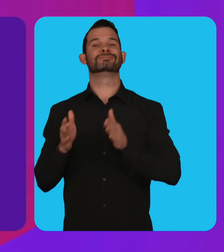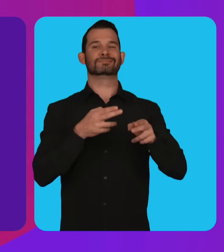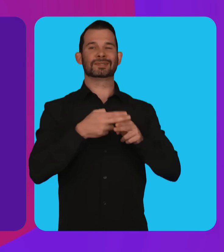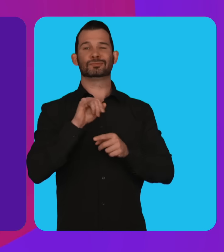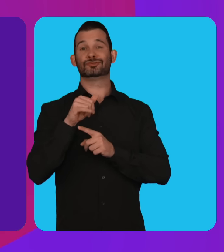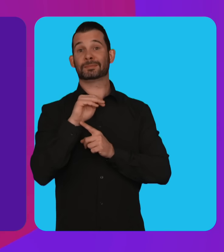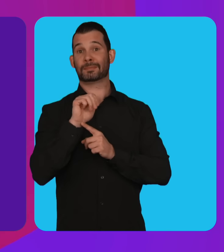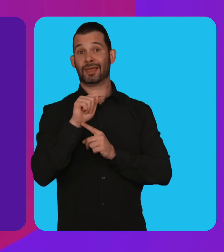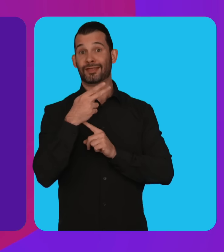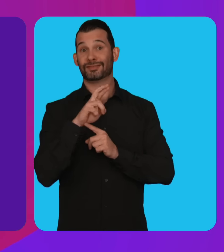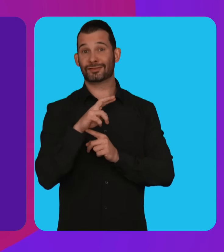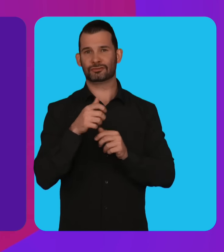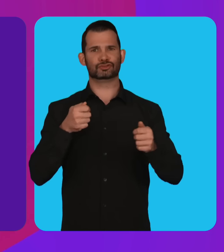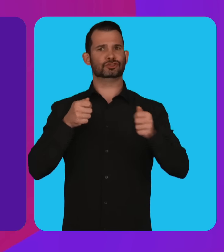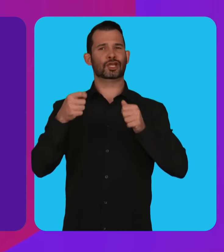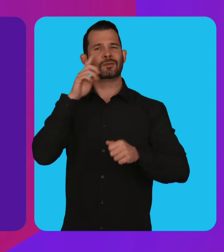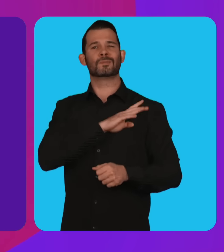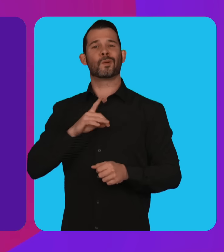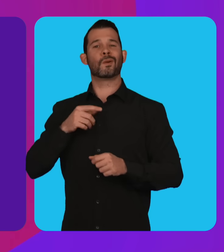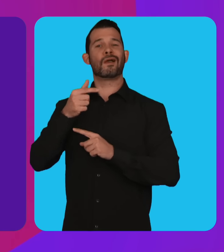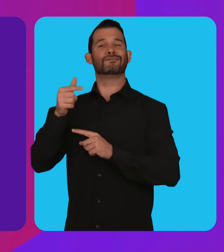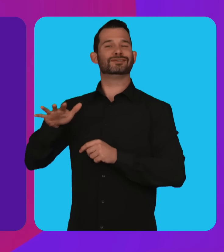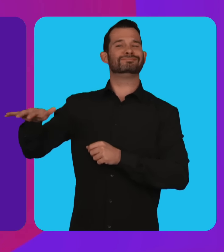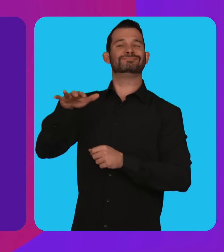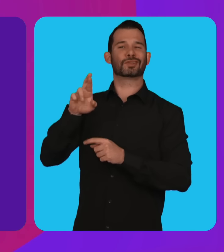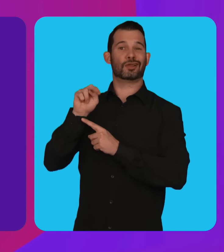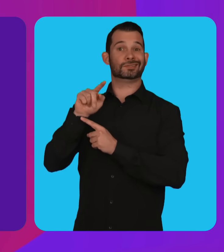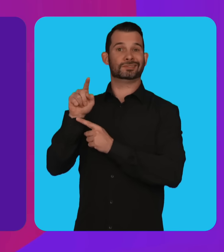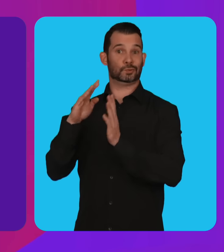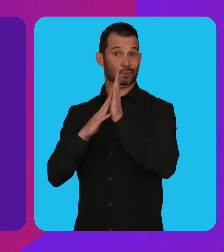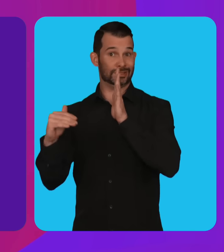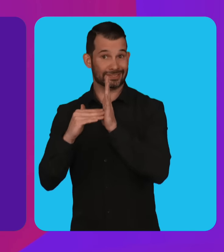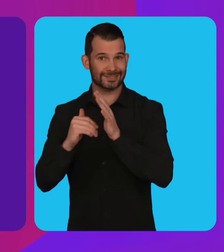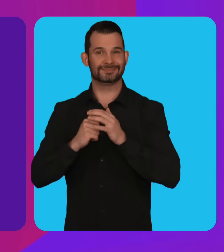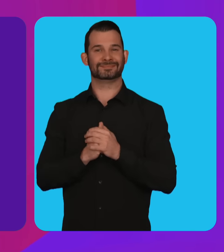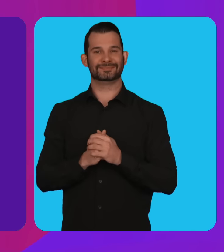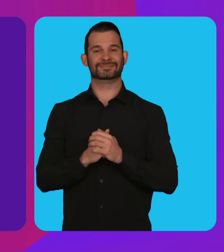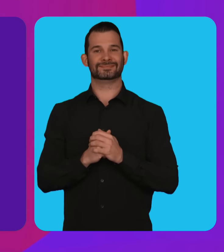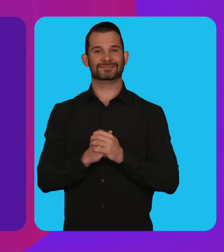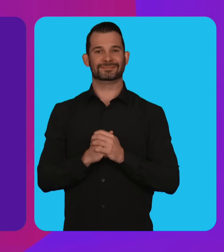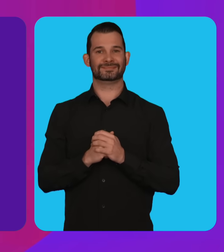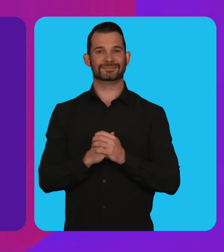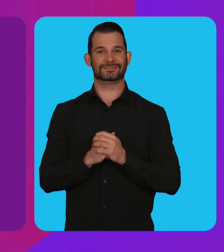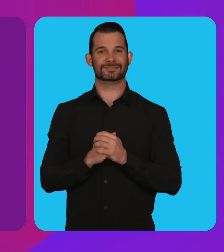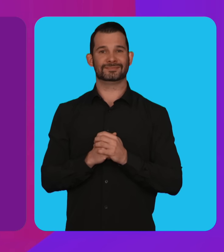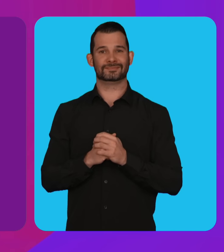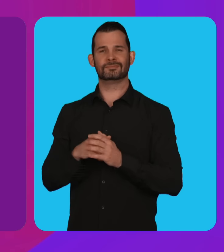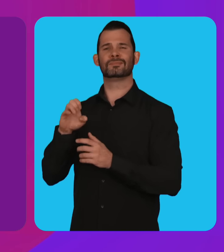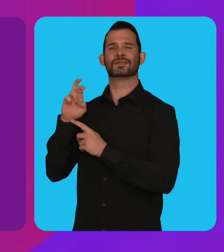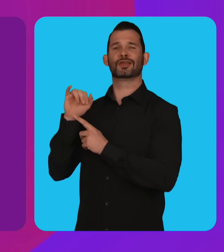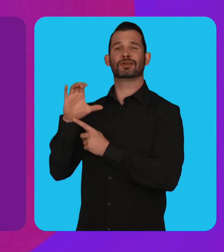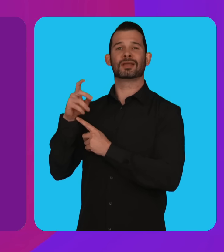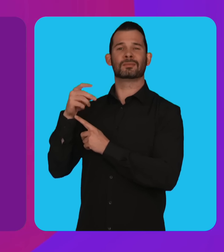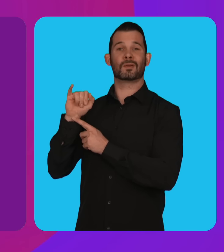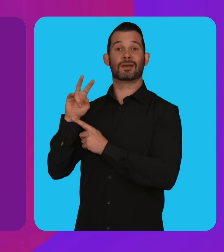I'm the chair of the Board of Governors of RNZ New Zealand. Eric Poivre, Secretary General,